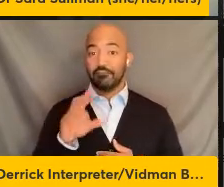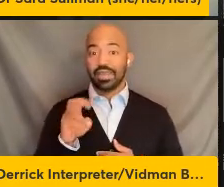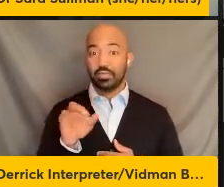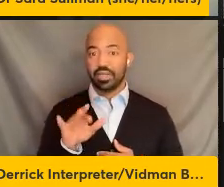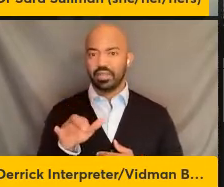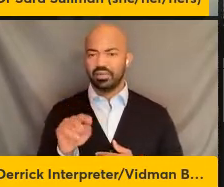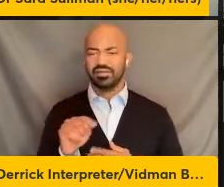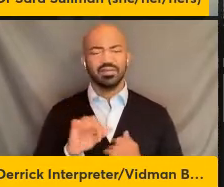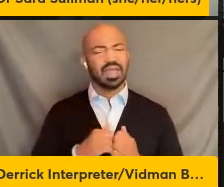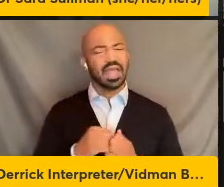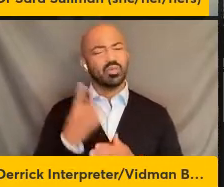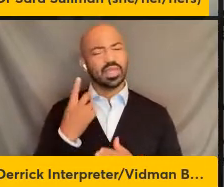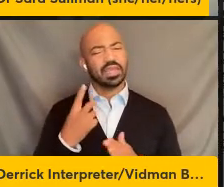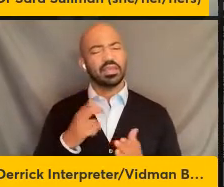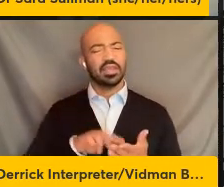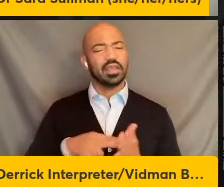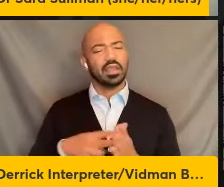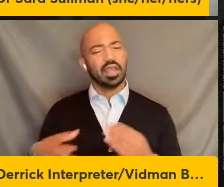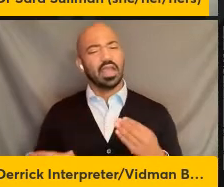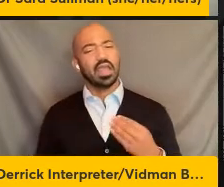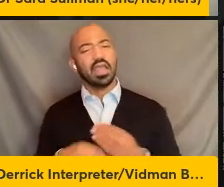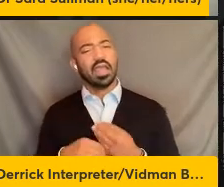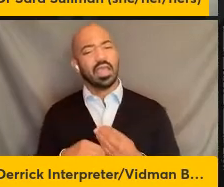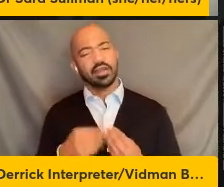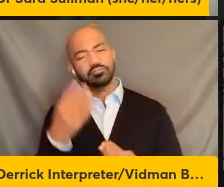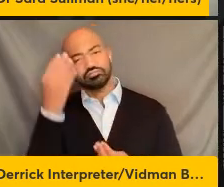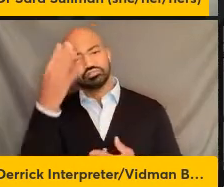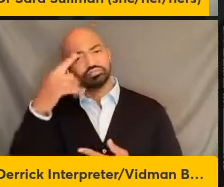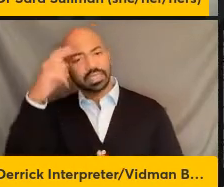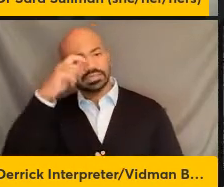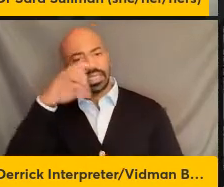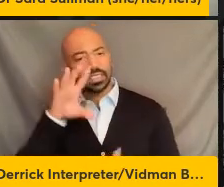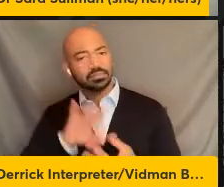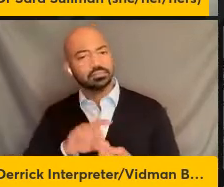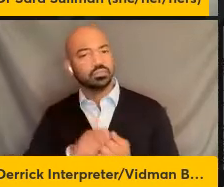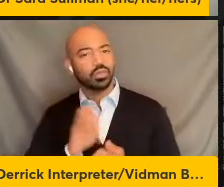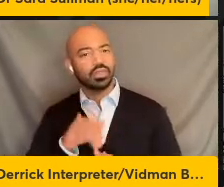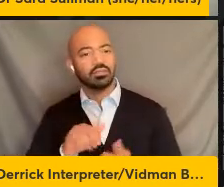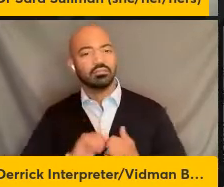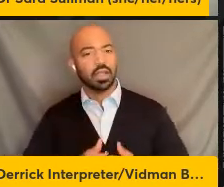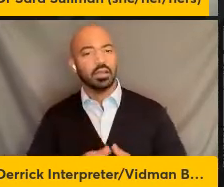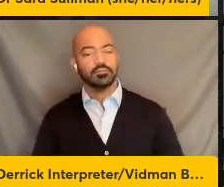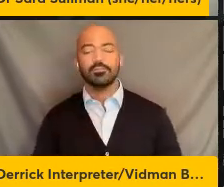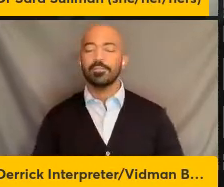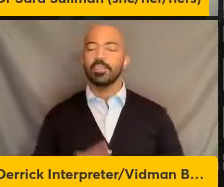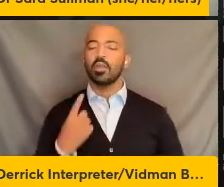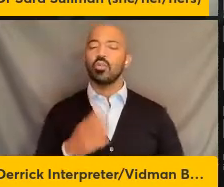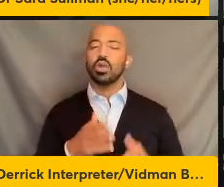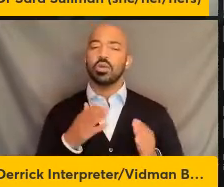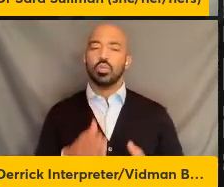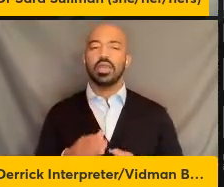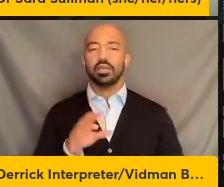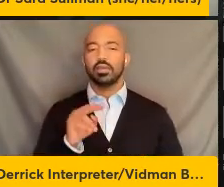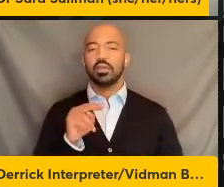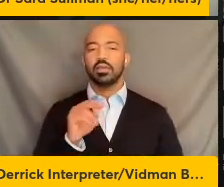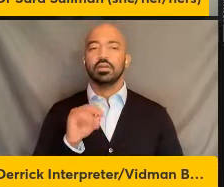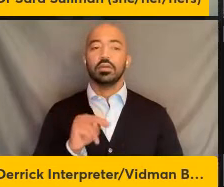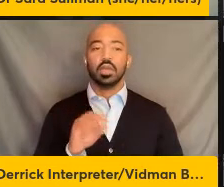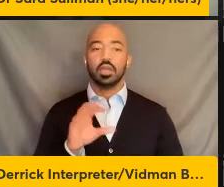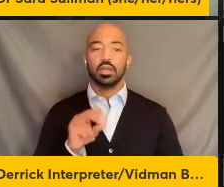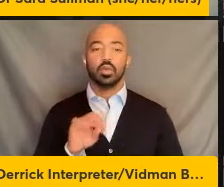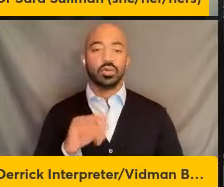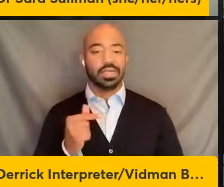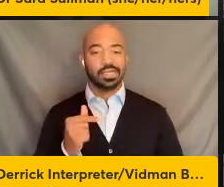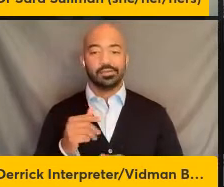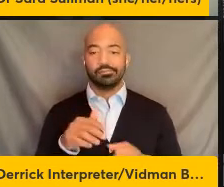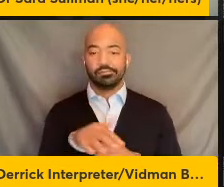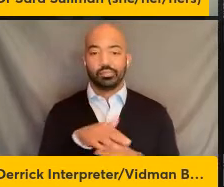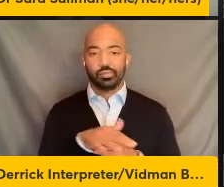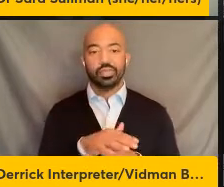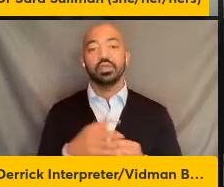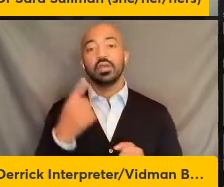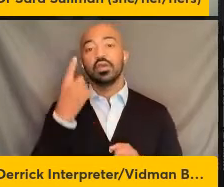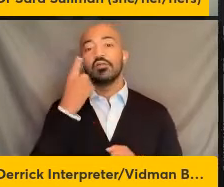some mechanistic insight into that? So, one mechanism by which non coding regions can confer susceptibility to disease or